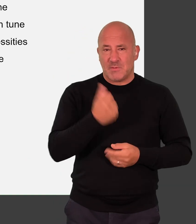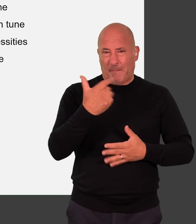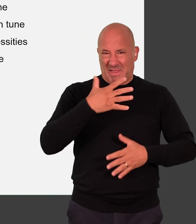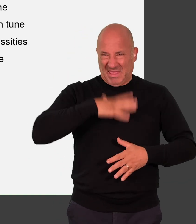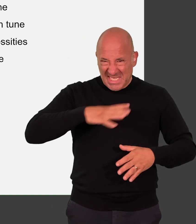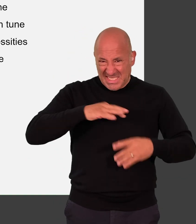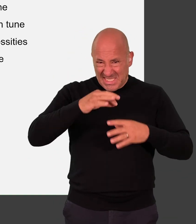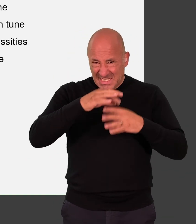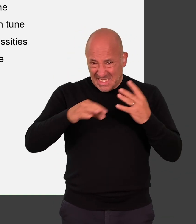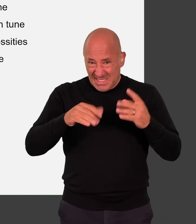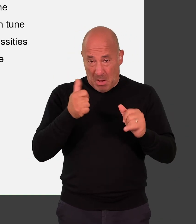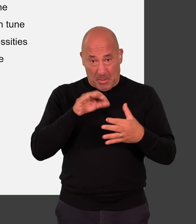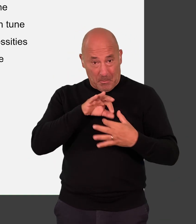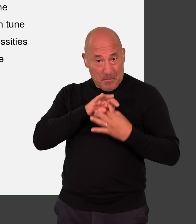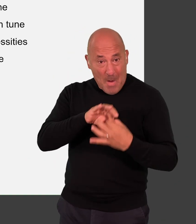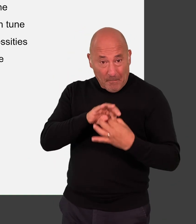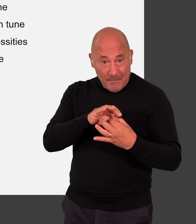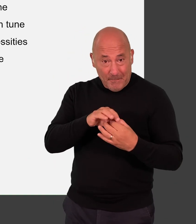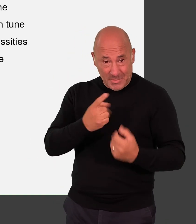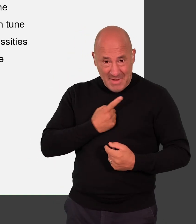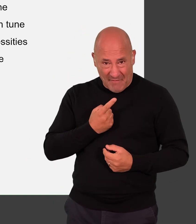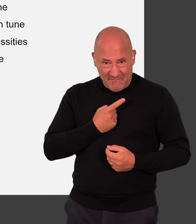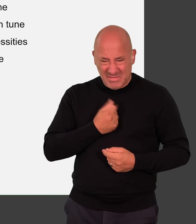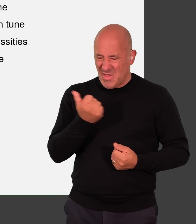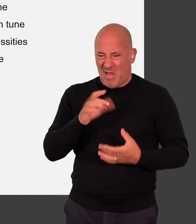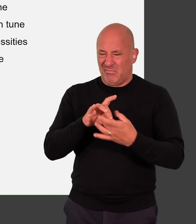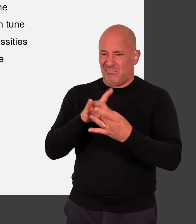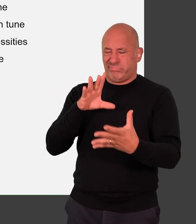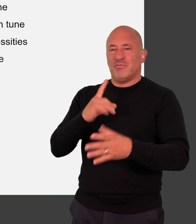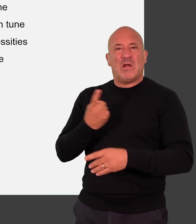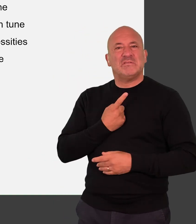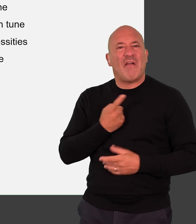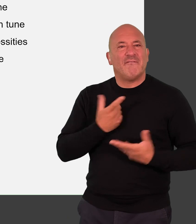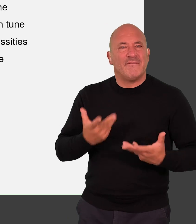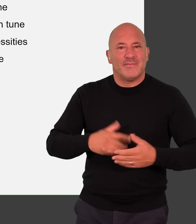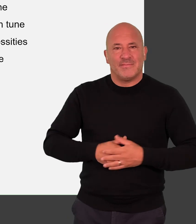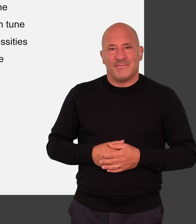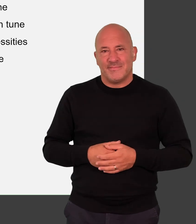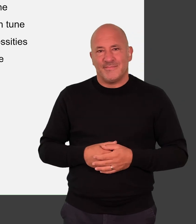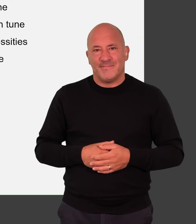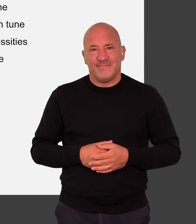Some necessities may be in tune with the person, others may not.